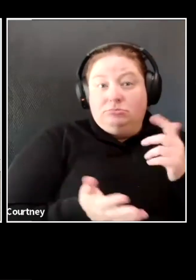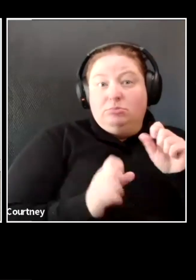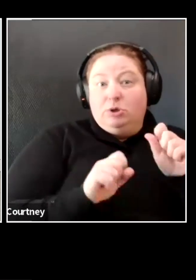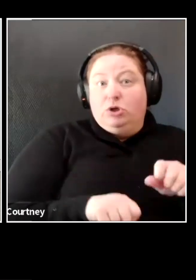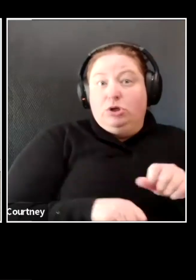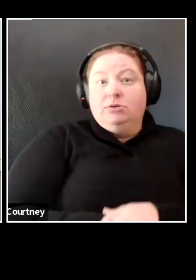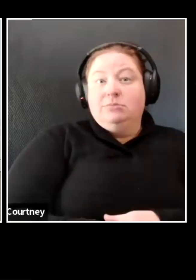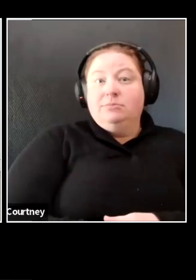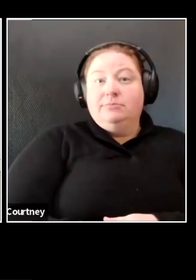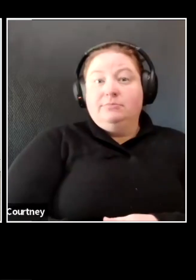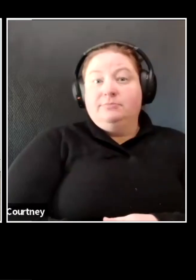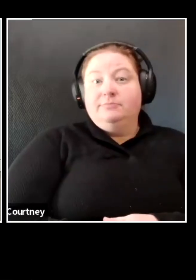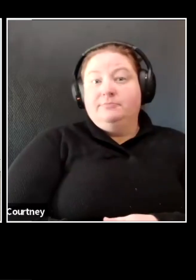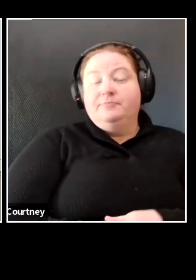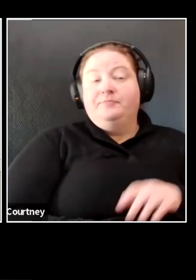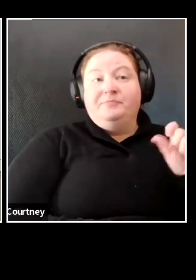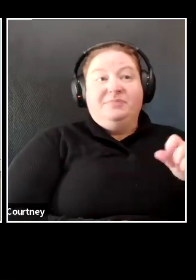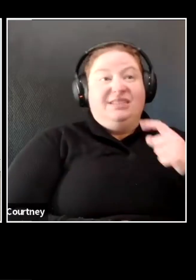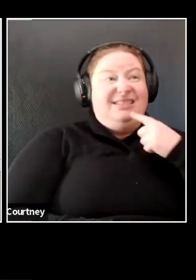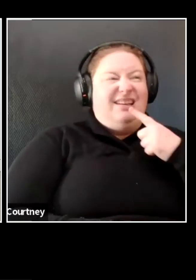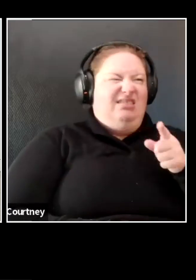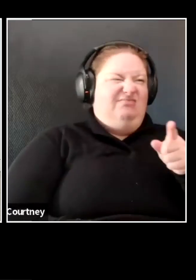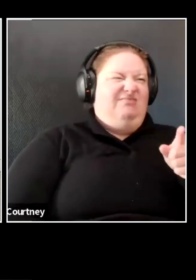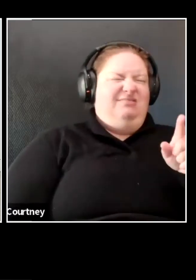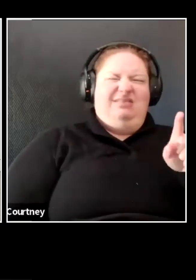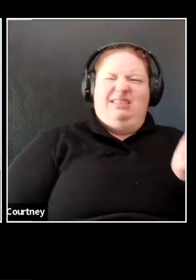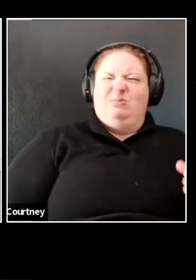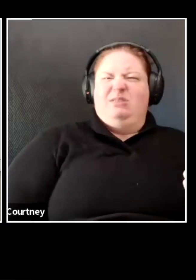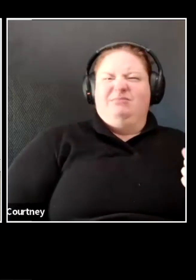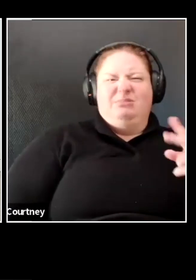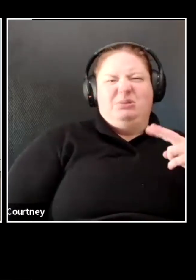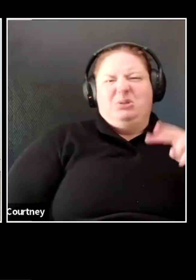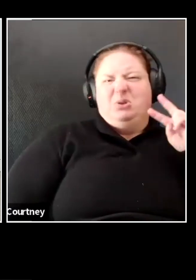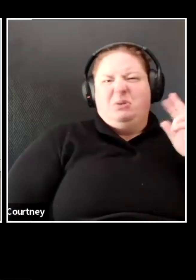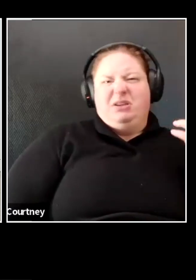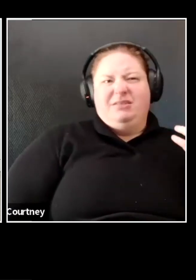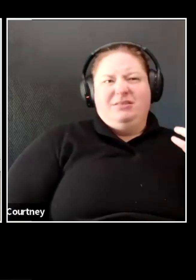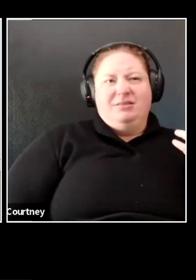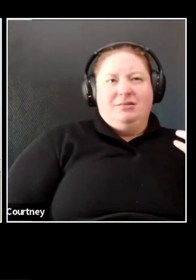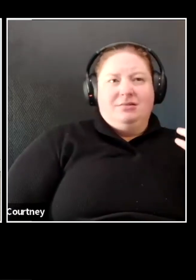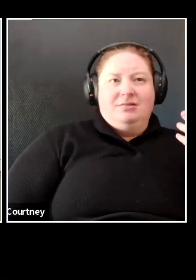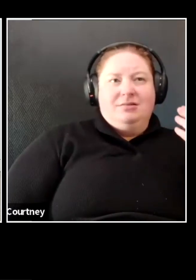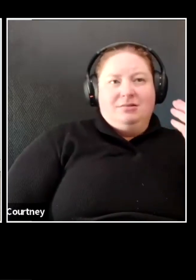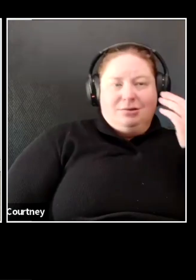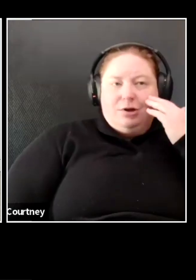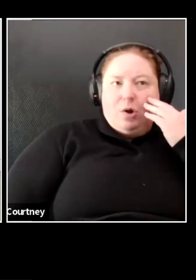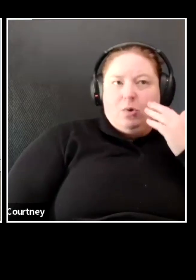this is this is a really stupid one. This you know who I'm channeling obviously is Thomas. Uh